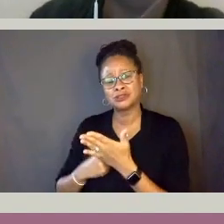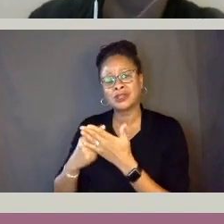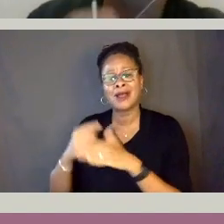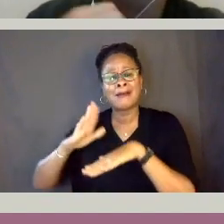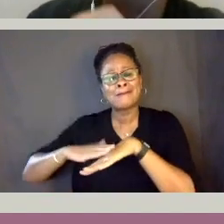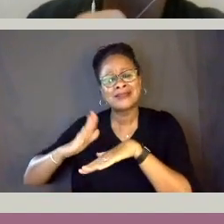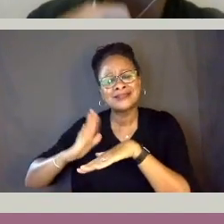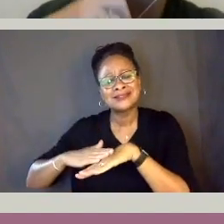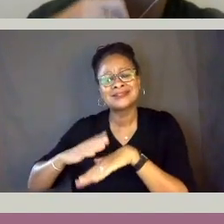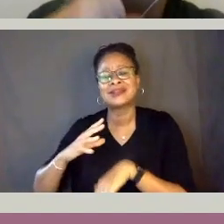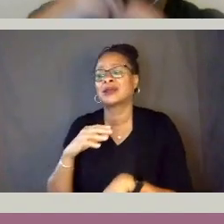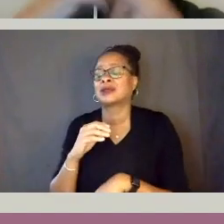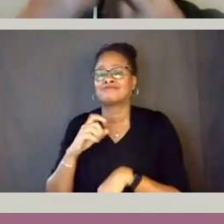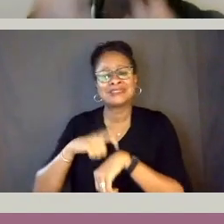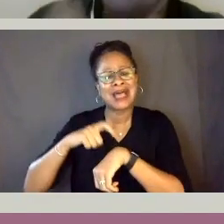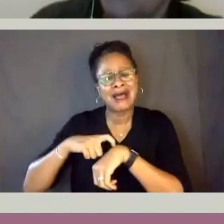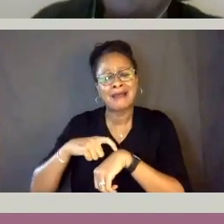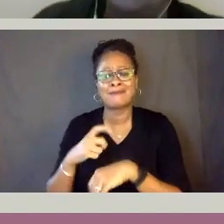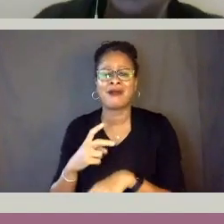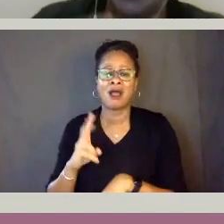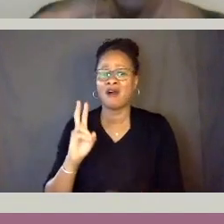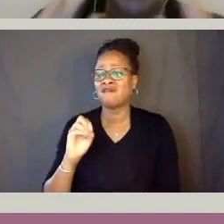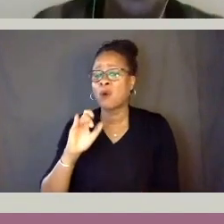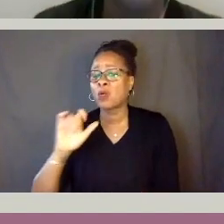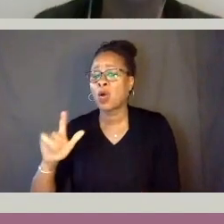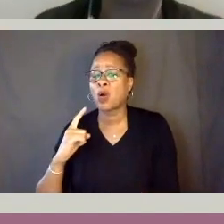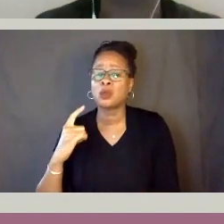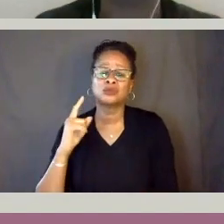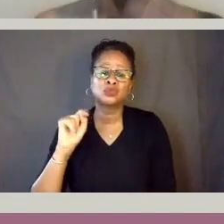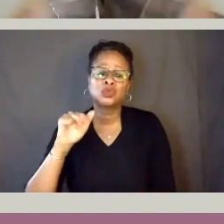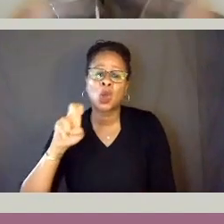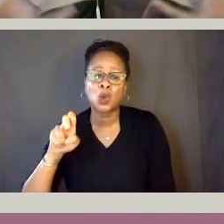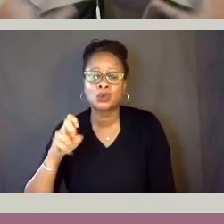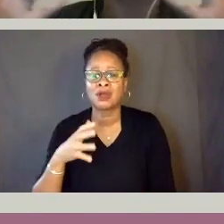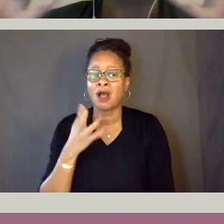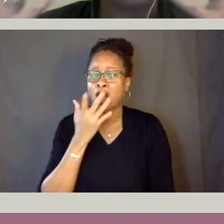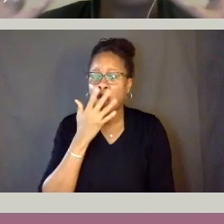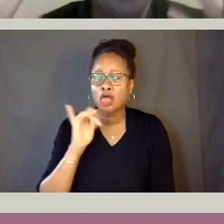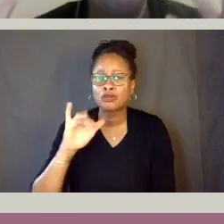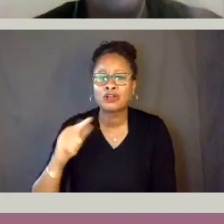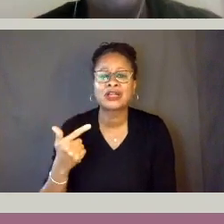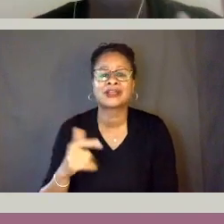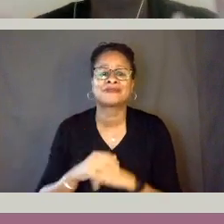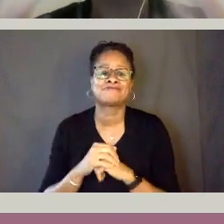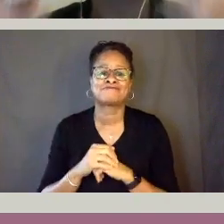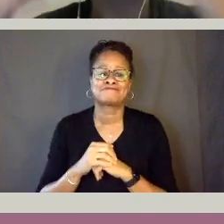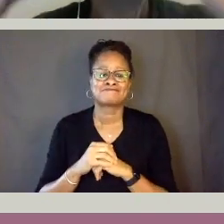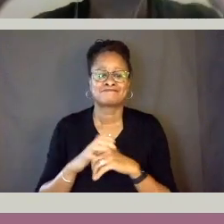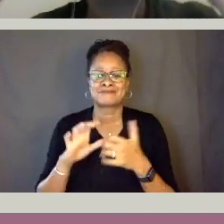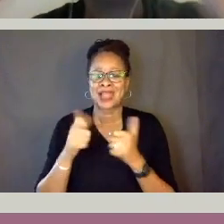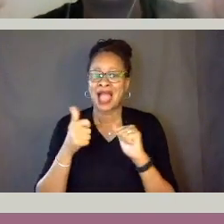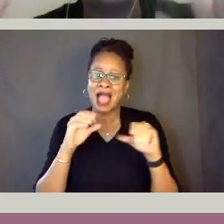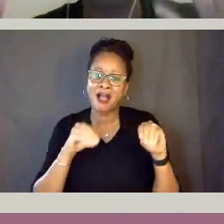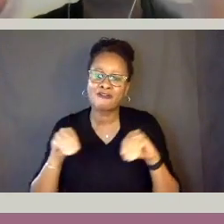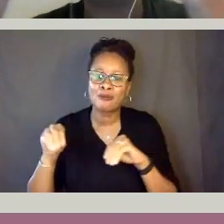and vocal tone, coloring, how movement is perceived